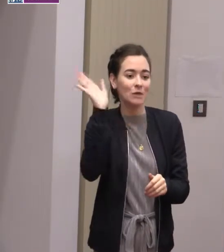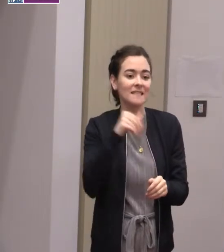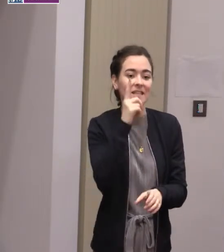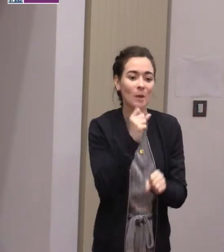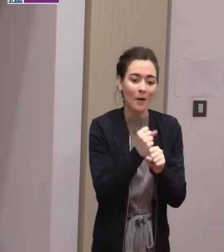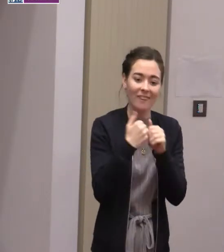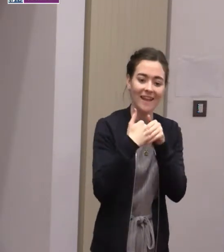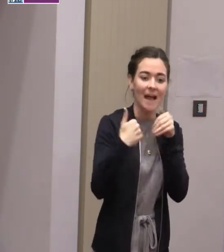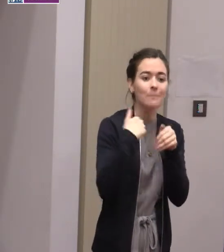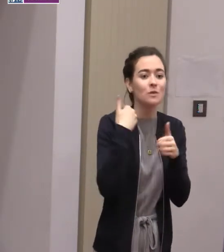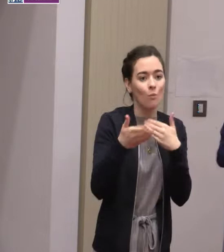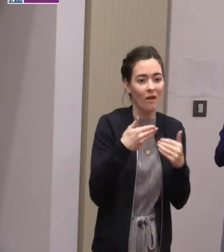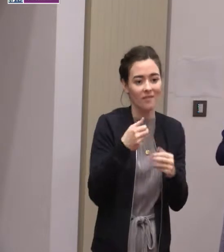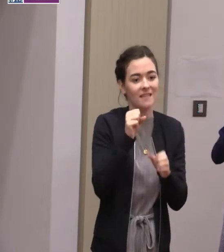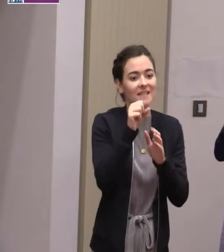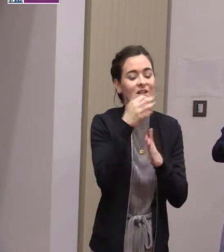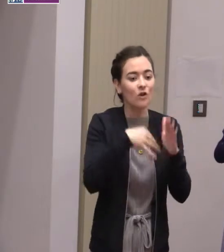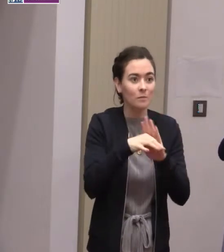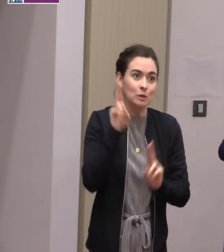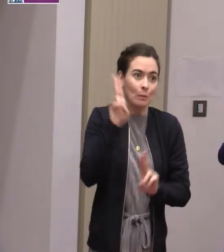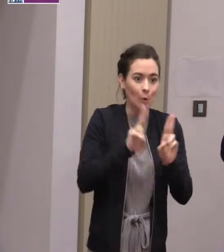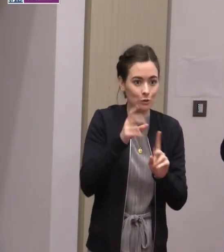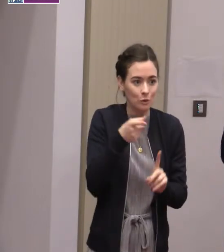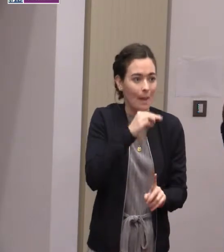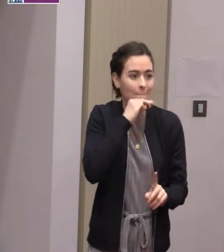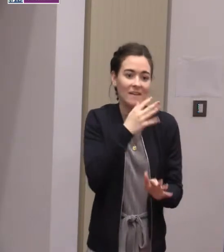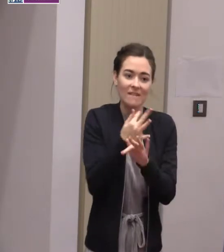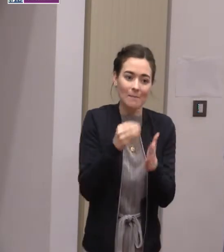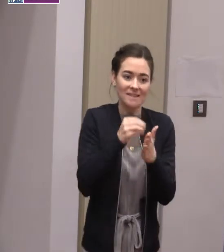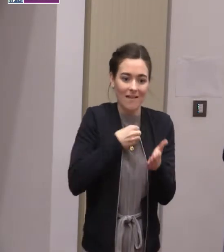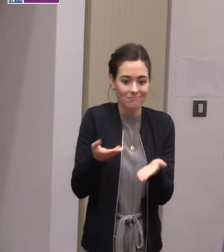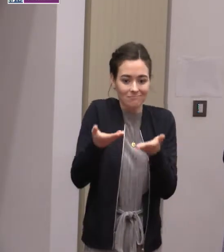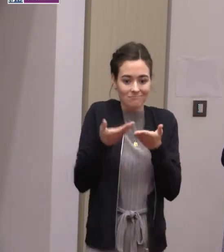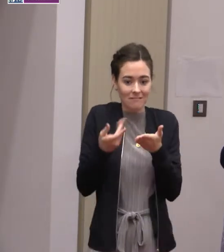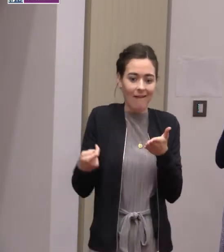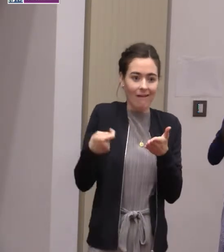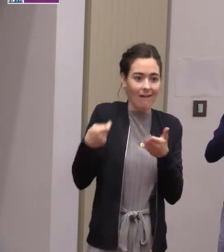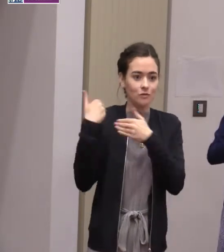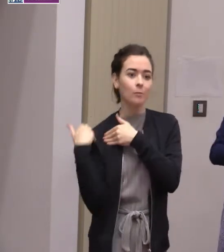the state is doing leads to families having to take up extra responsibility that is really